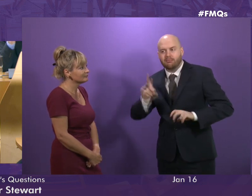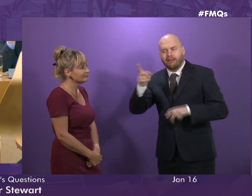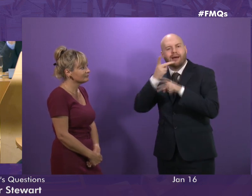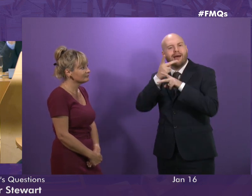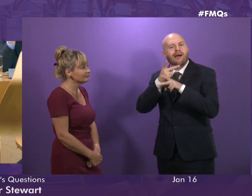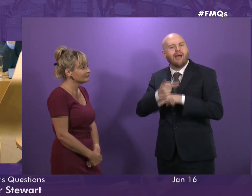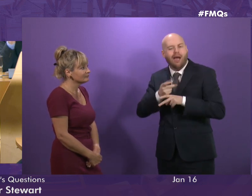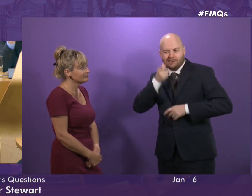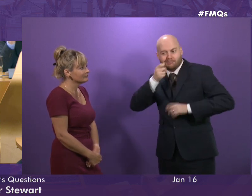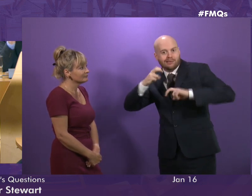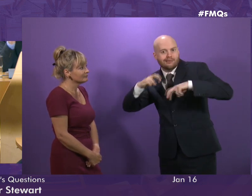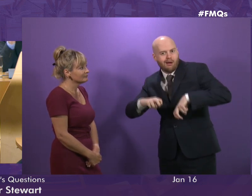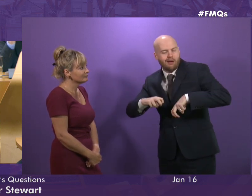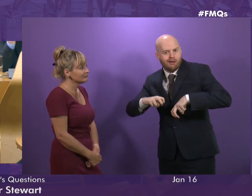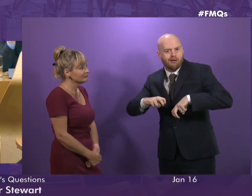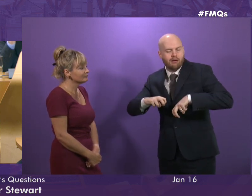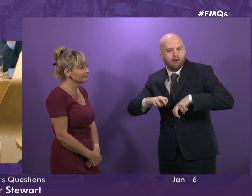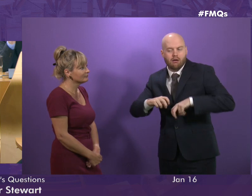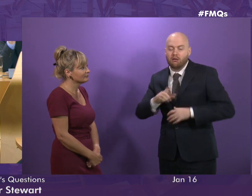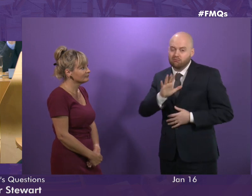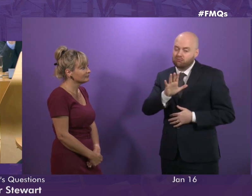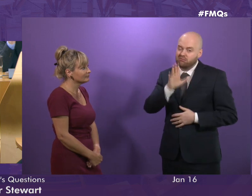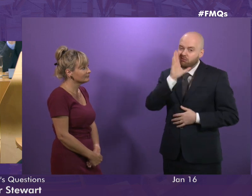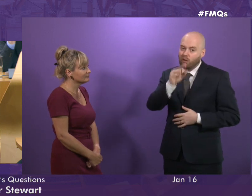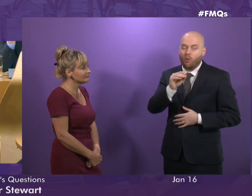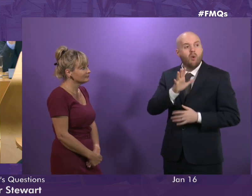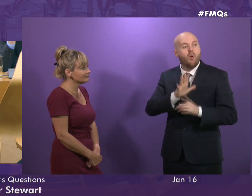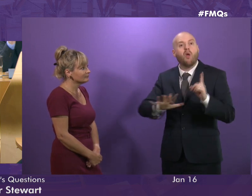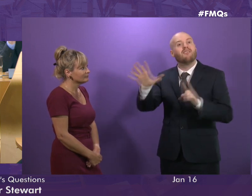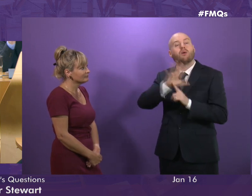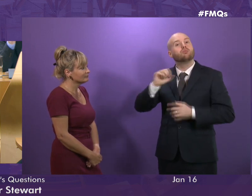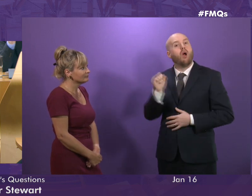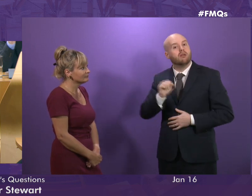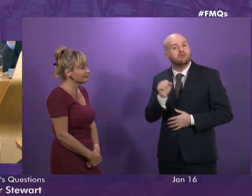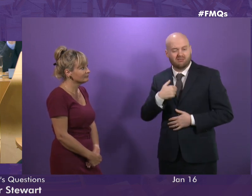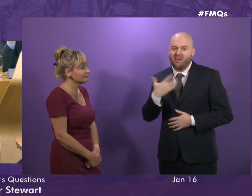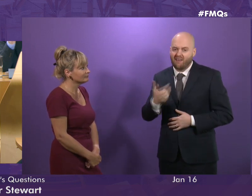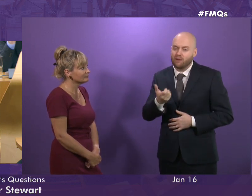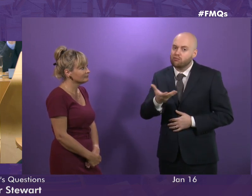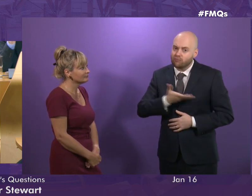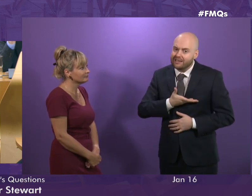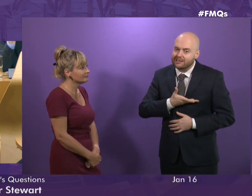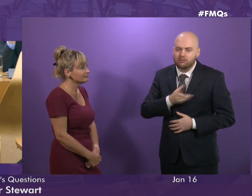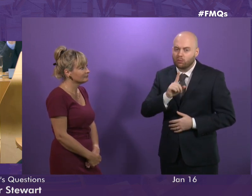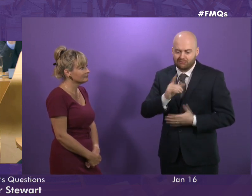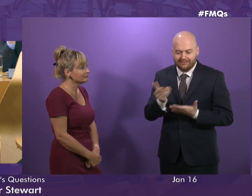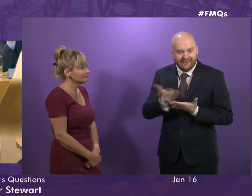in Scotland has the right to safe, good-quality and compassionate care that meets their needs